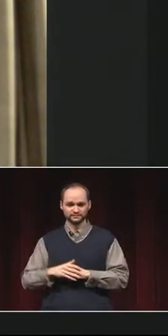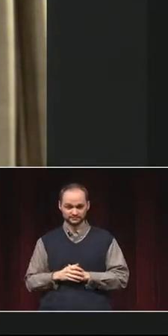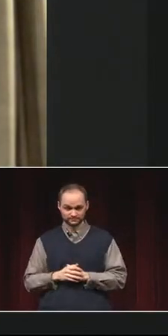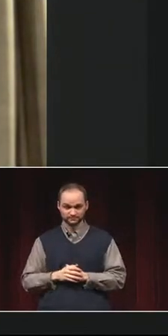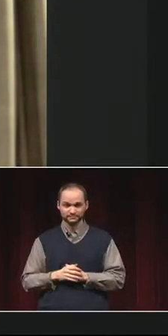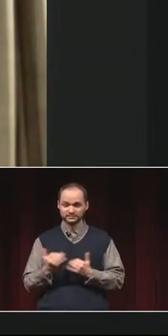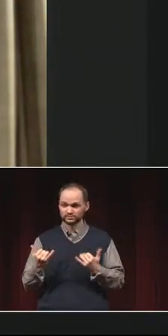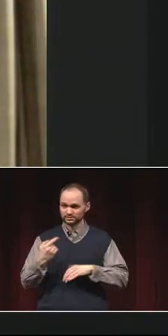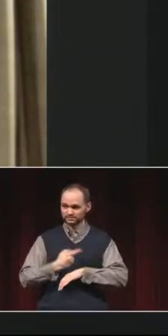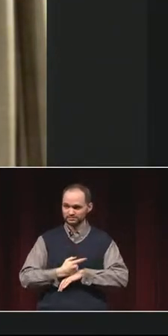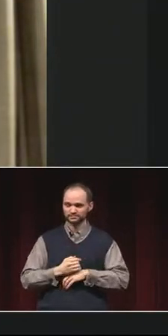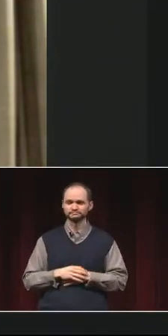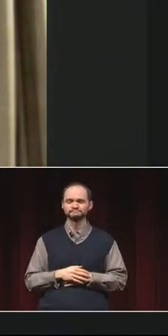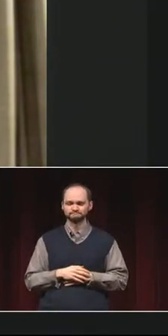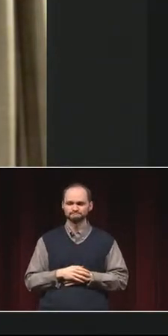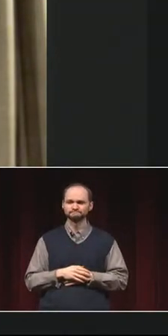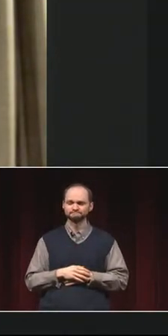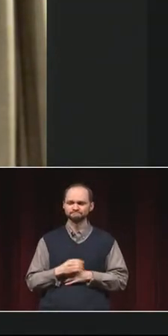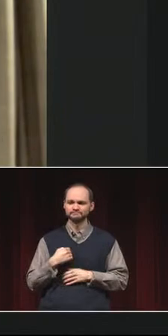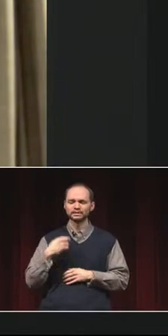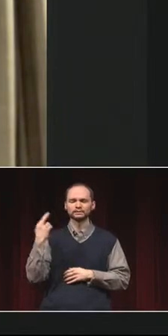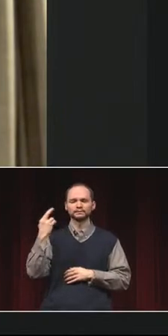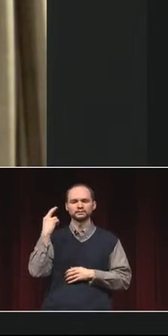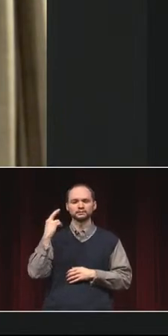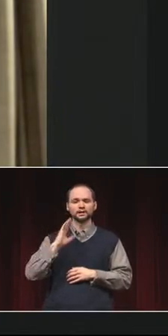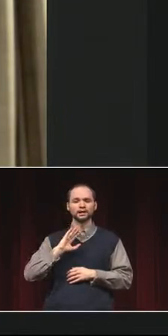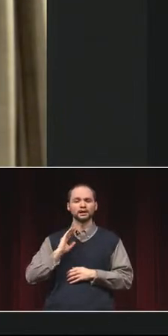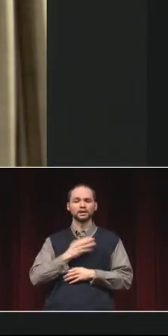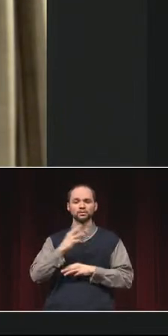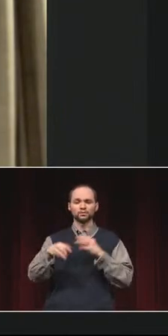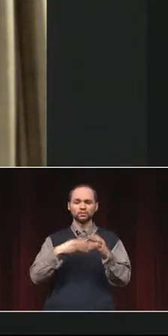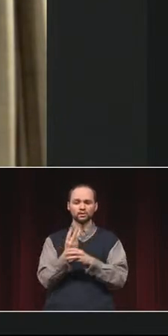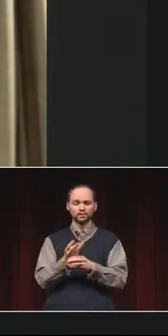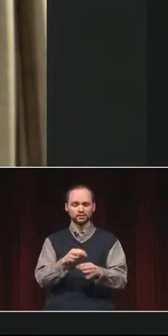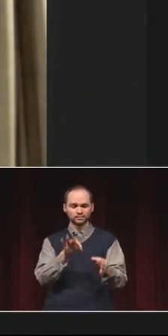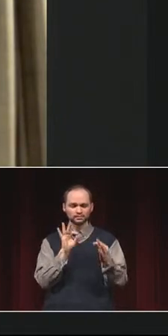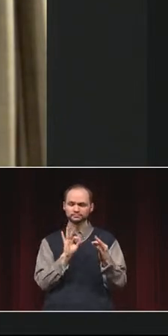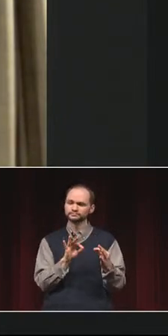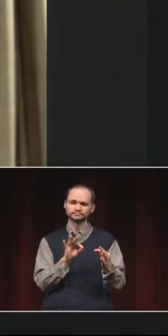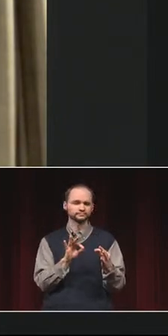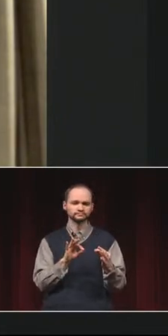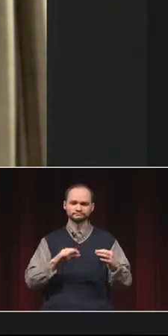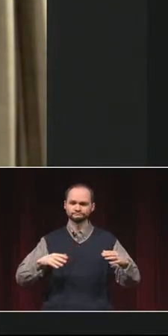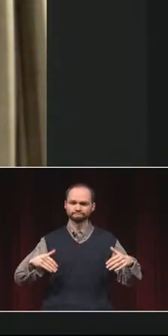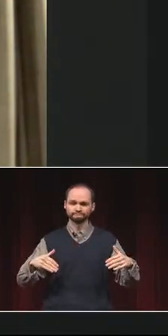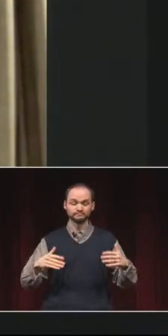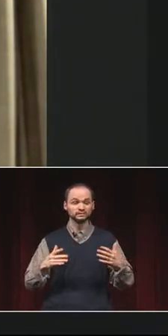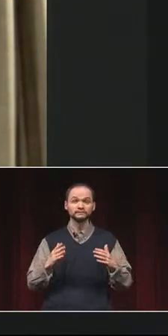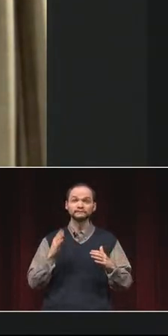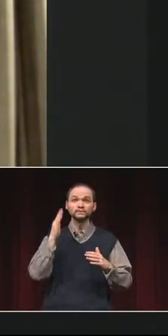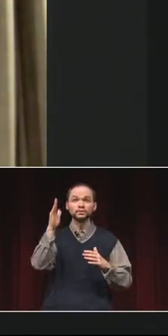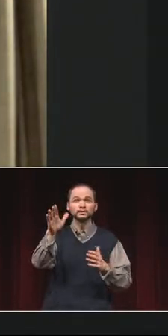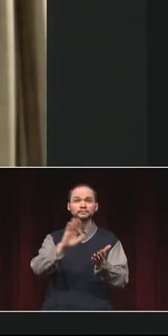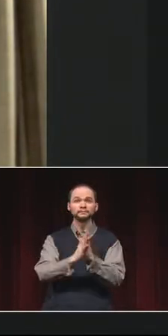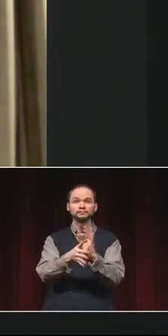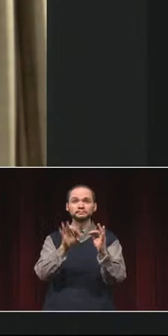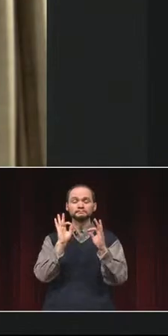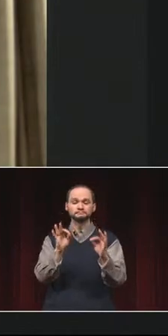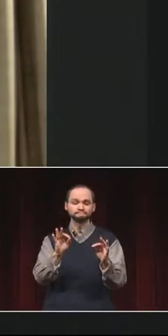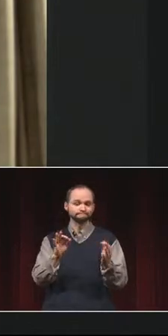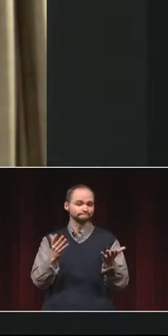I find that our world is far from perfect. Maybe it never will be perfect. But just like